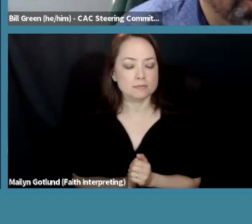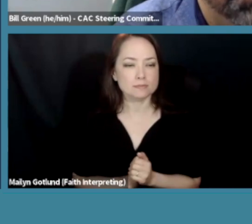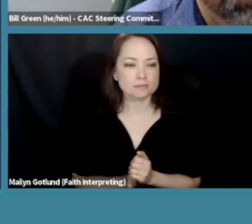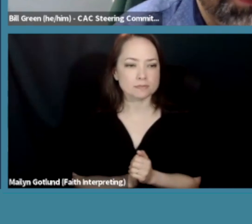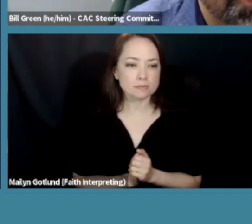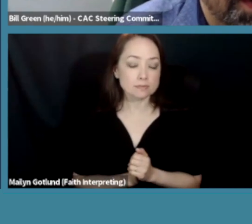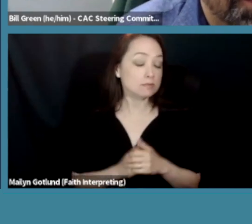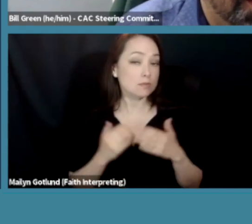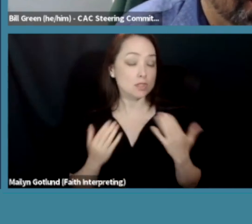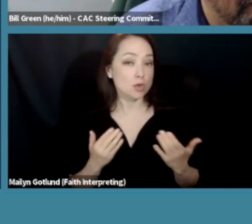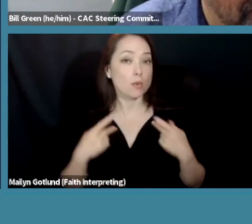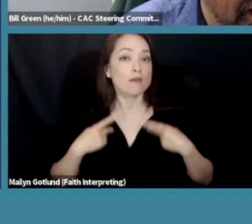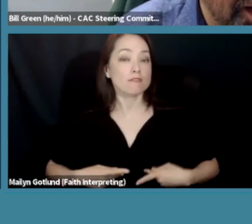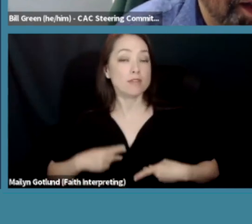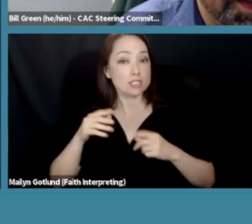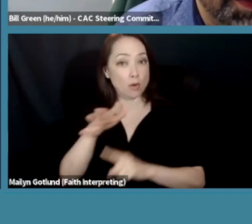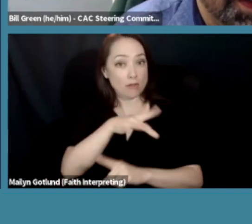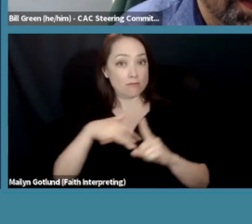So physical environment accommodations.